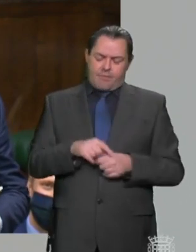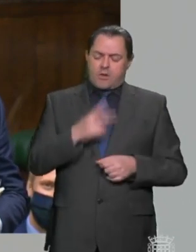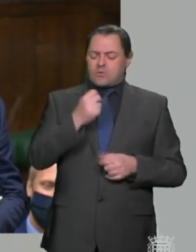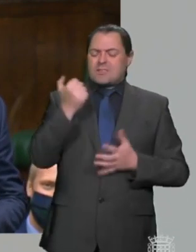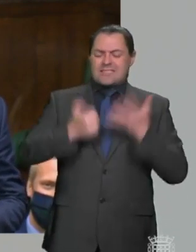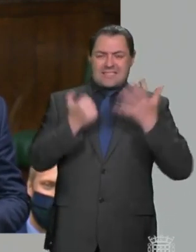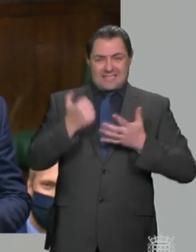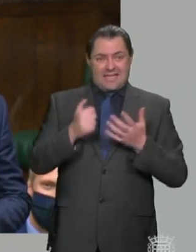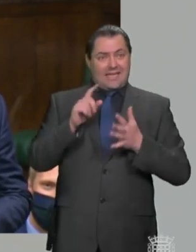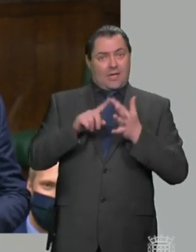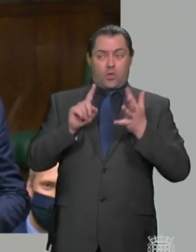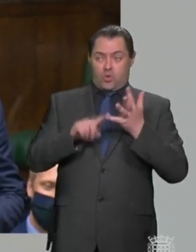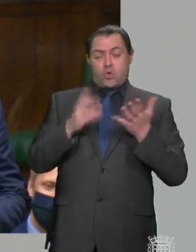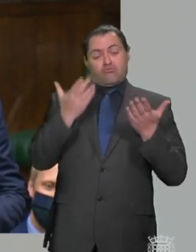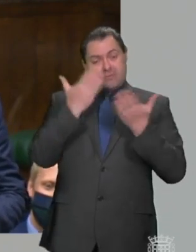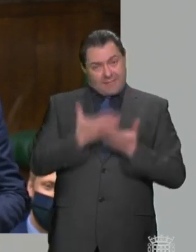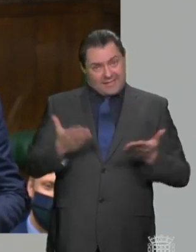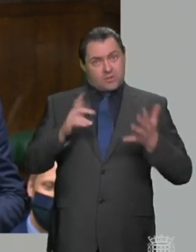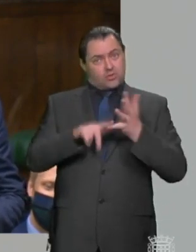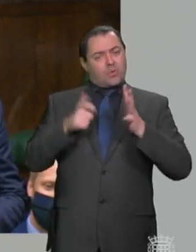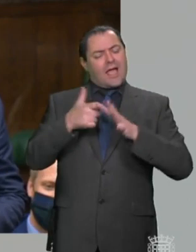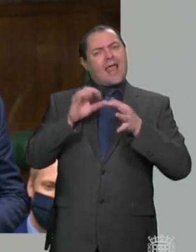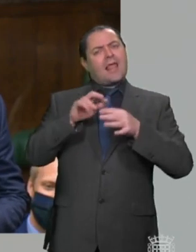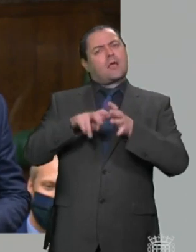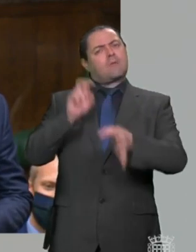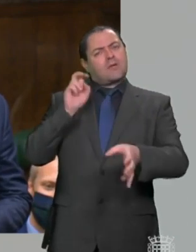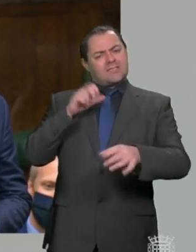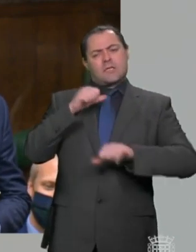the EU respected the UK in the Brexit referendum process. Unfortunately,